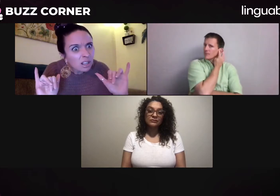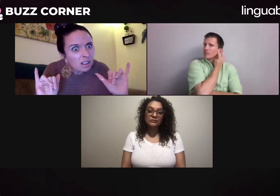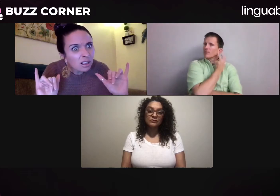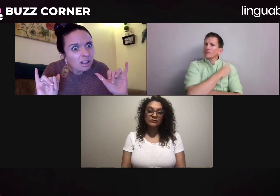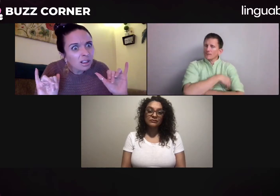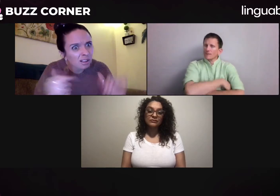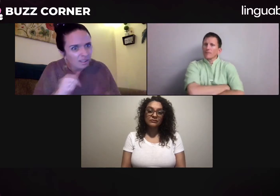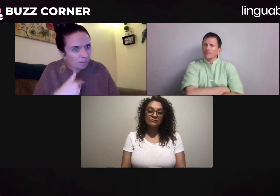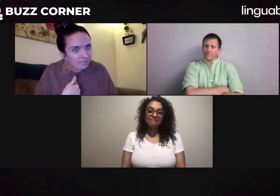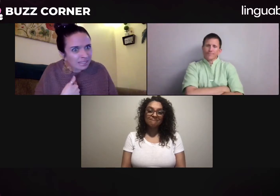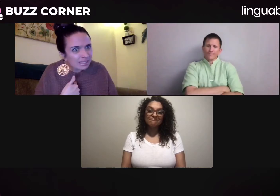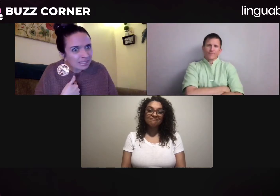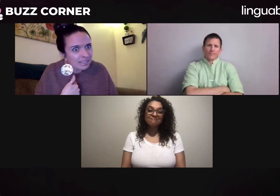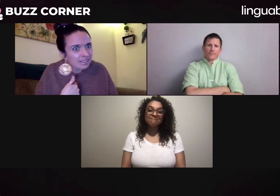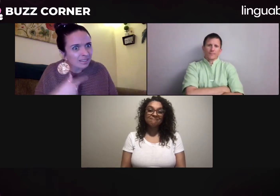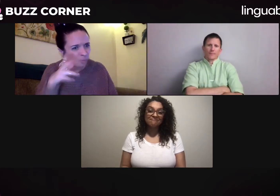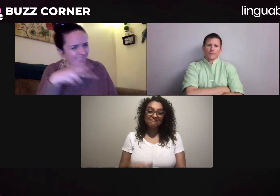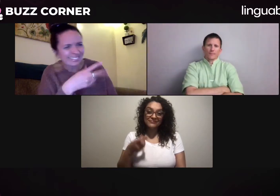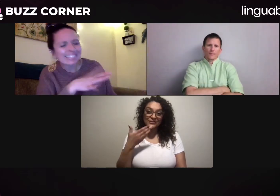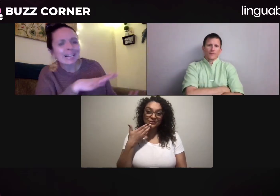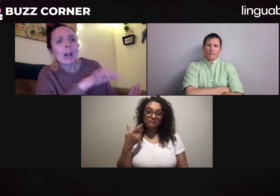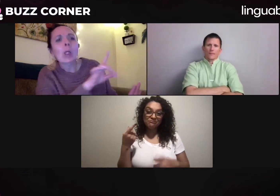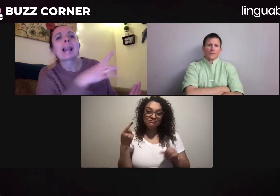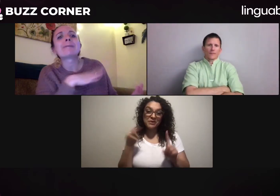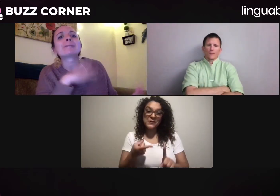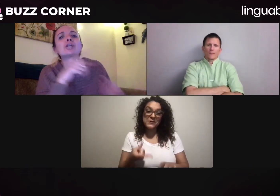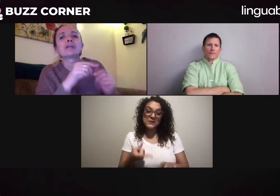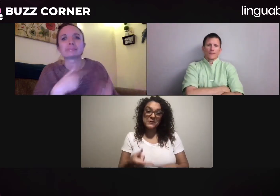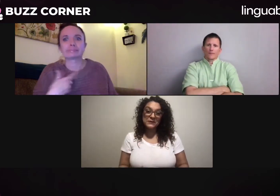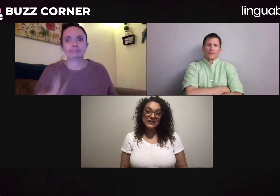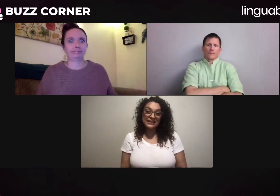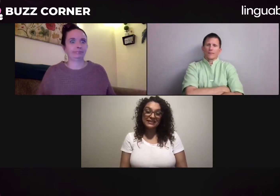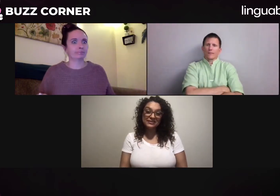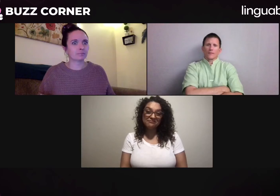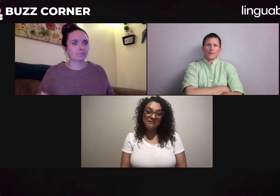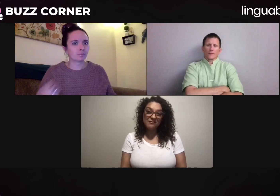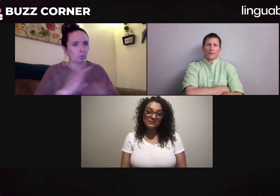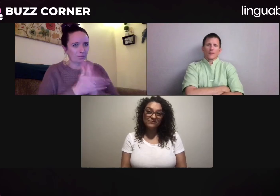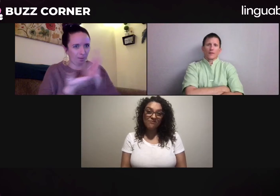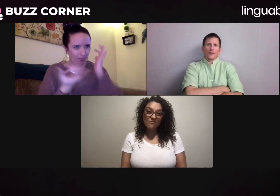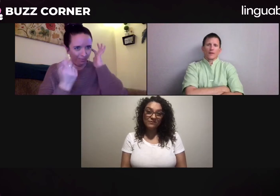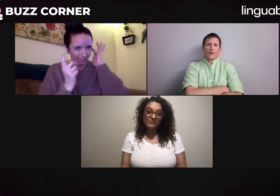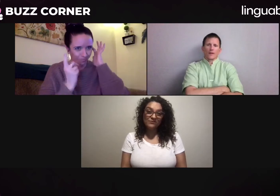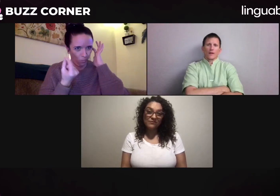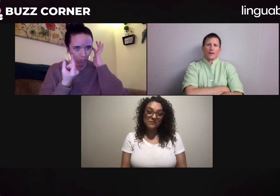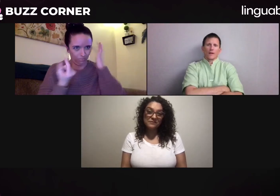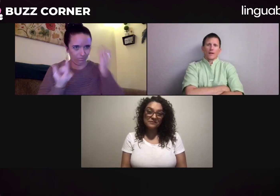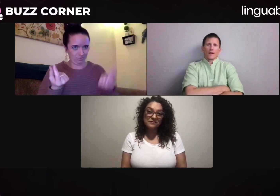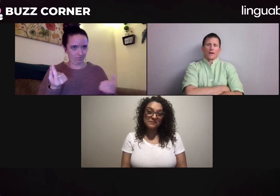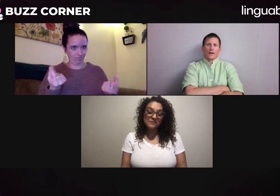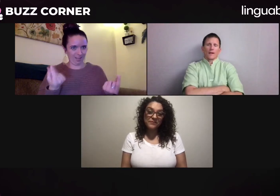the Broadway show or the New Year's Eve event, the Interpreter still has so much more say and so much more power than I do